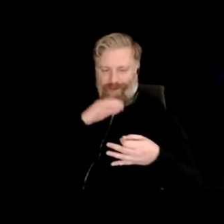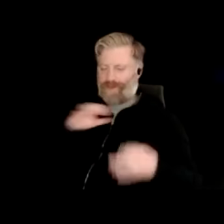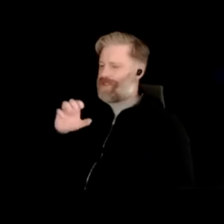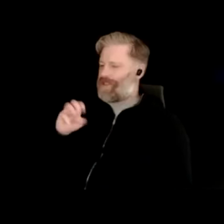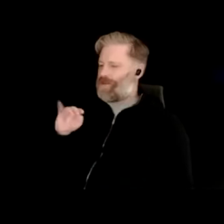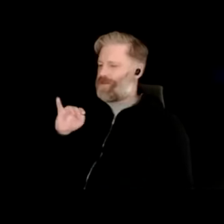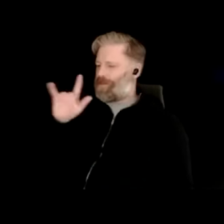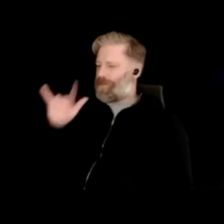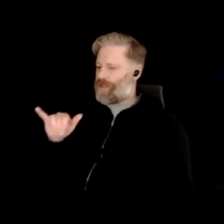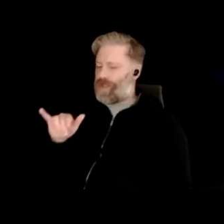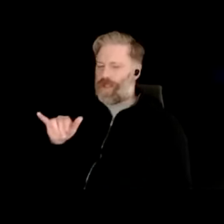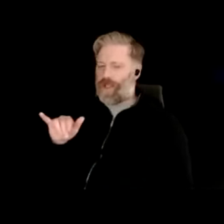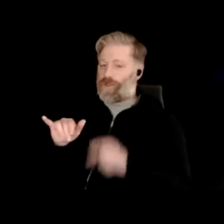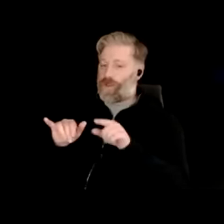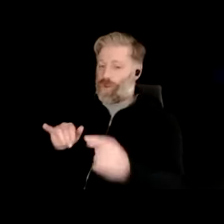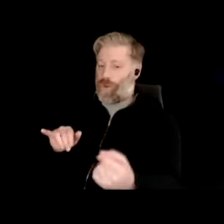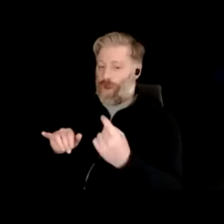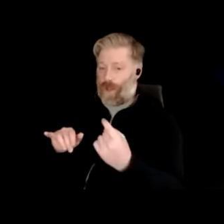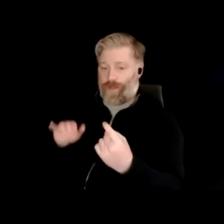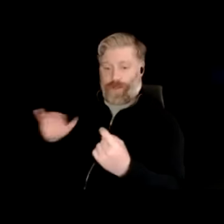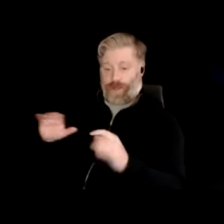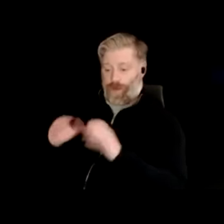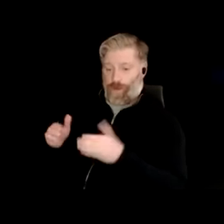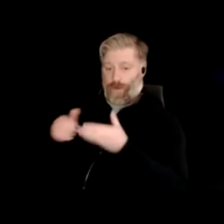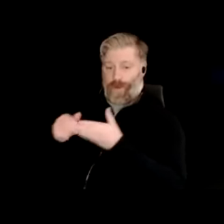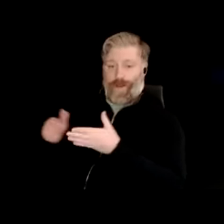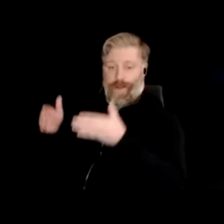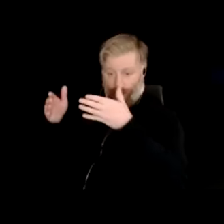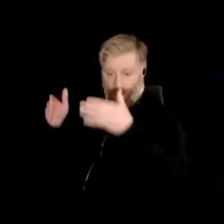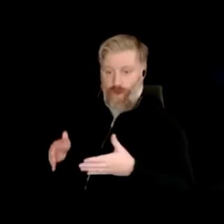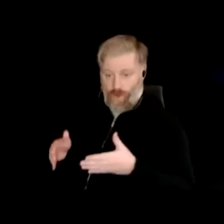can the leadership of the group, as you put it into the application,